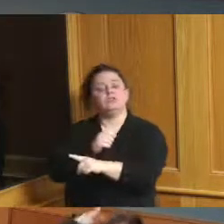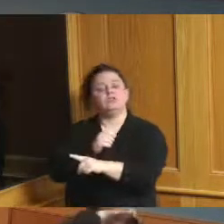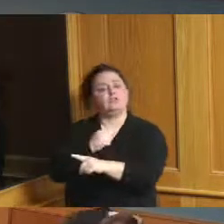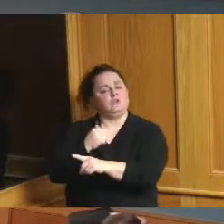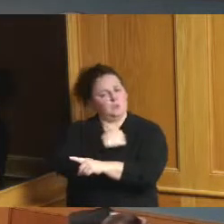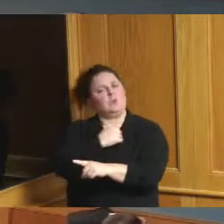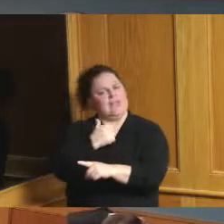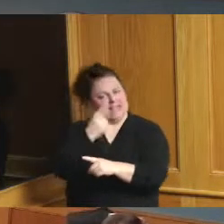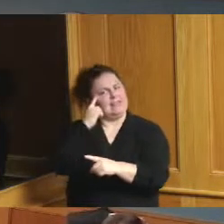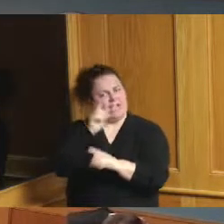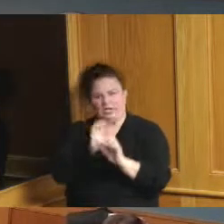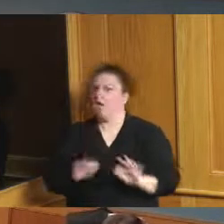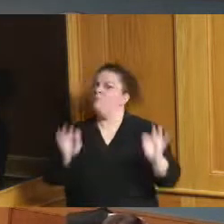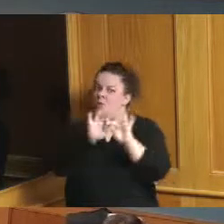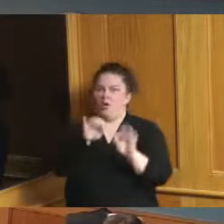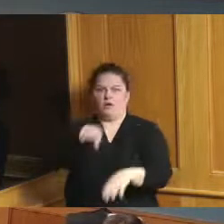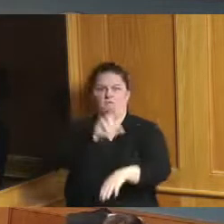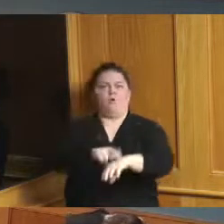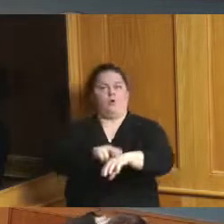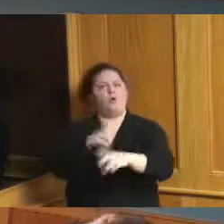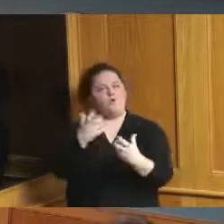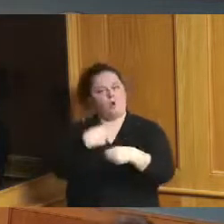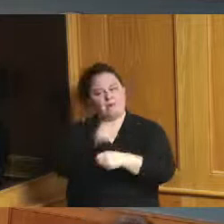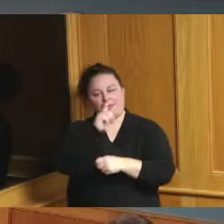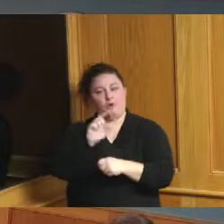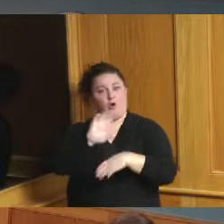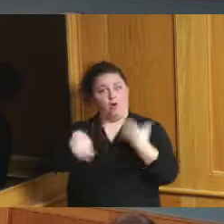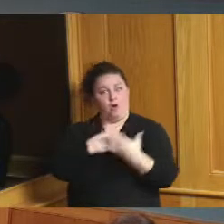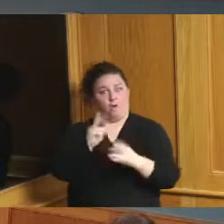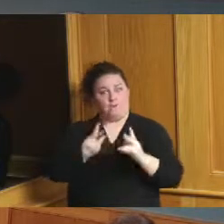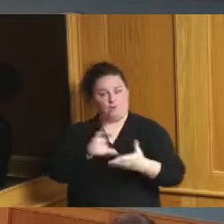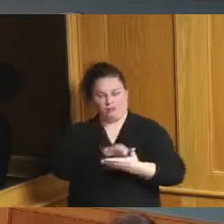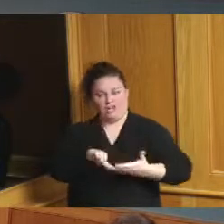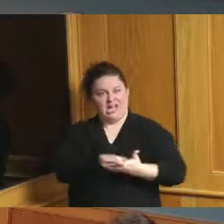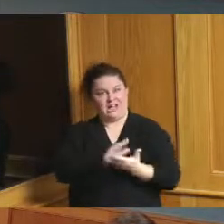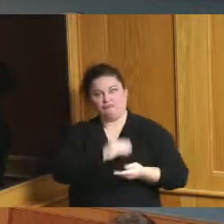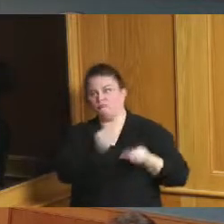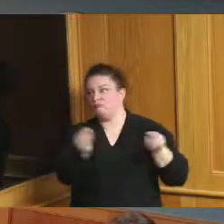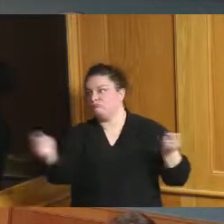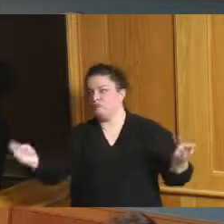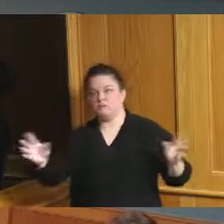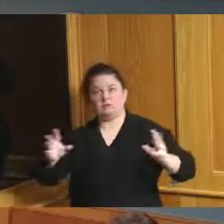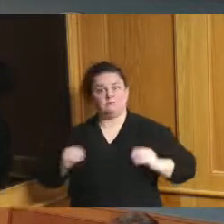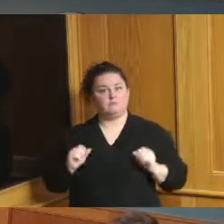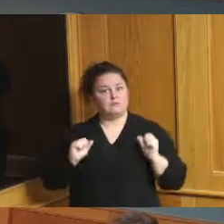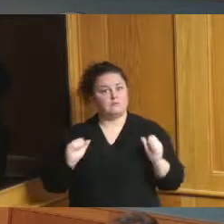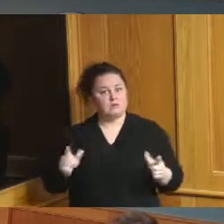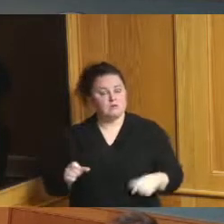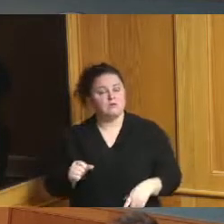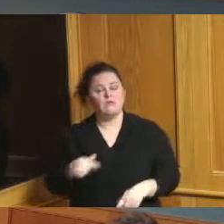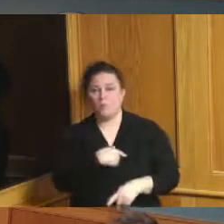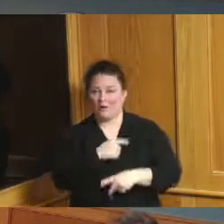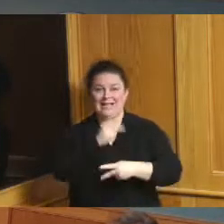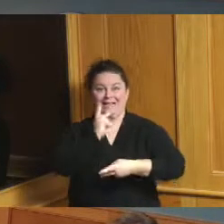get their checks so we we added a meeting or kept this meeting so that that was the main purpose